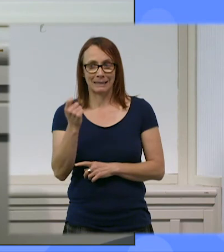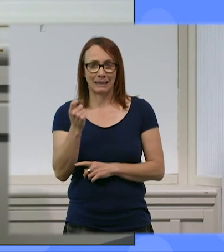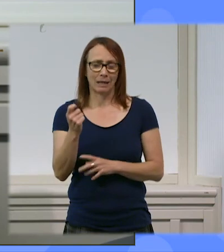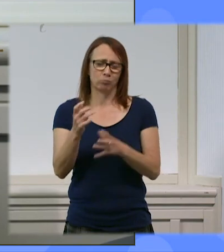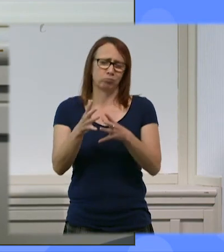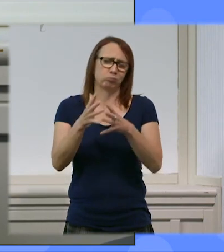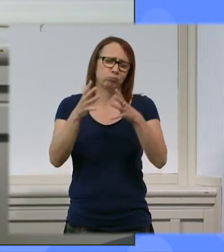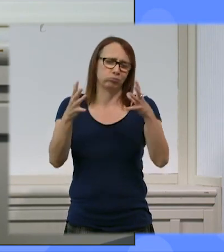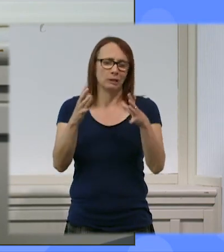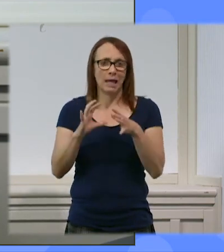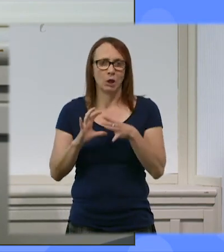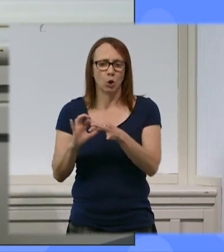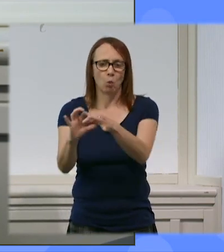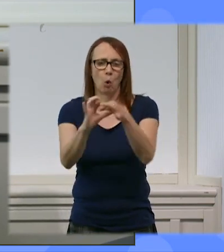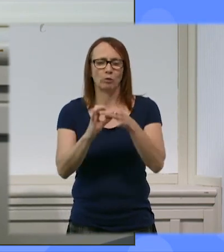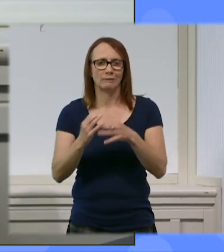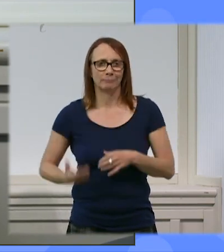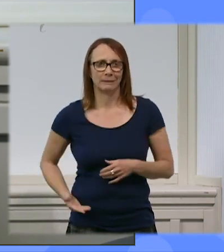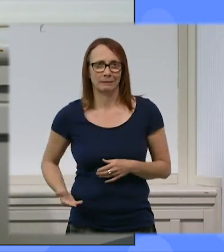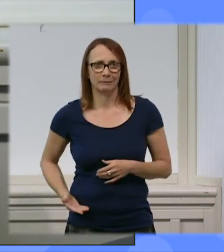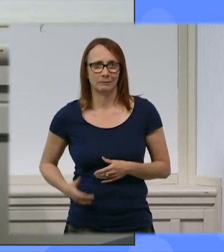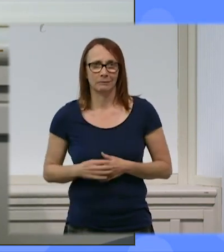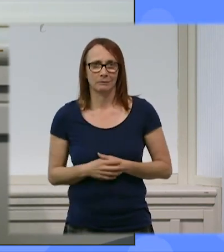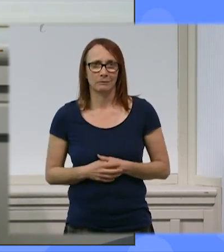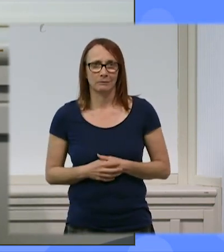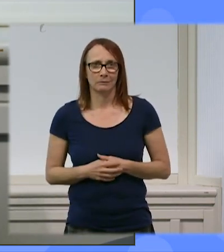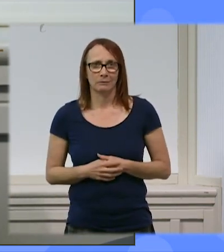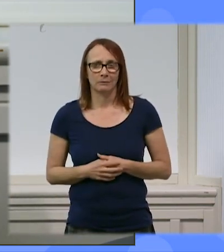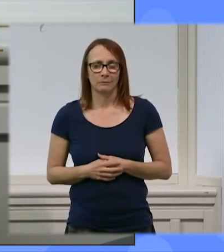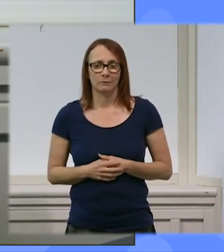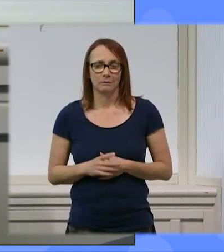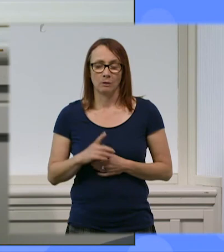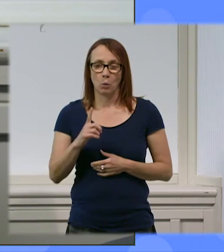cooperatives in the local economy and a scholar who's a Scottish guy actually he